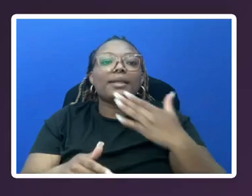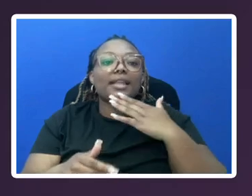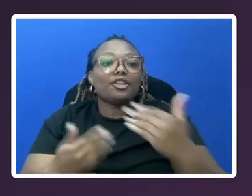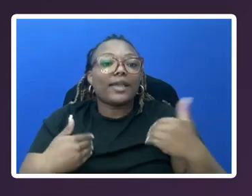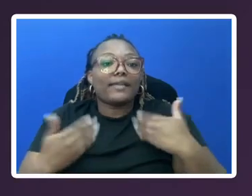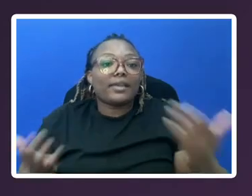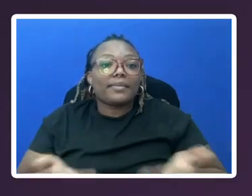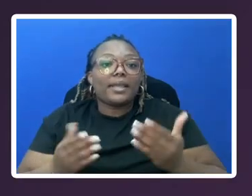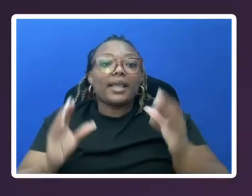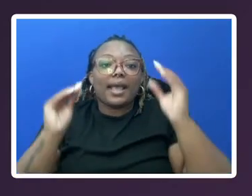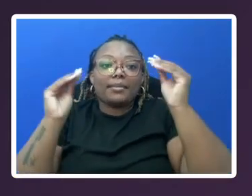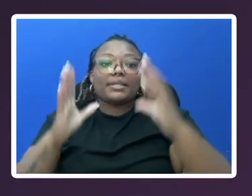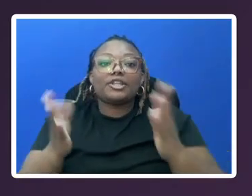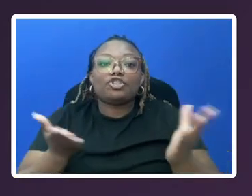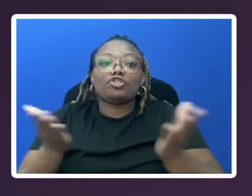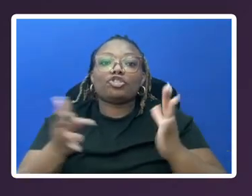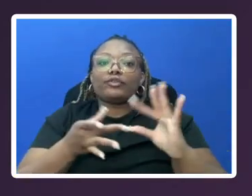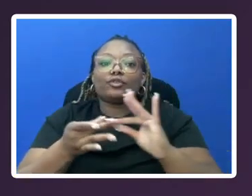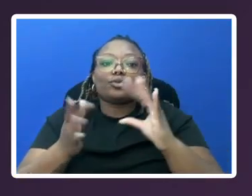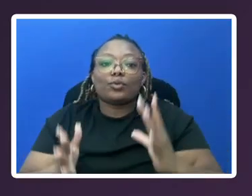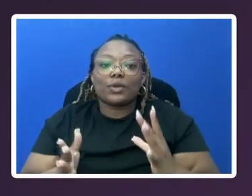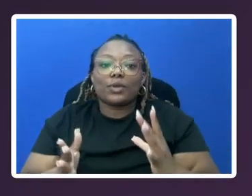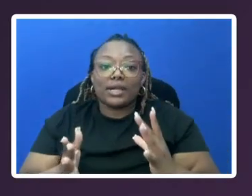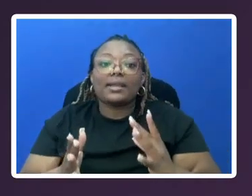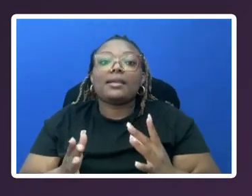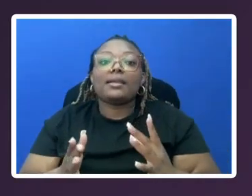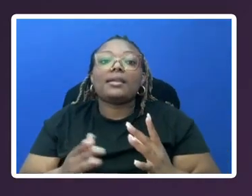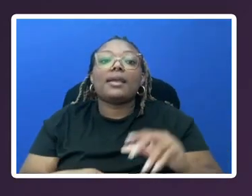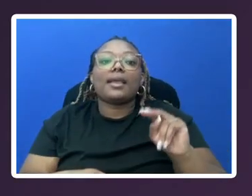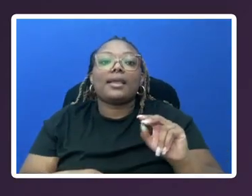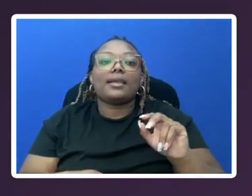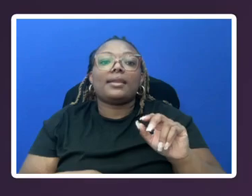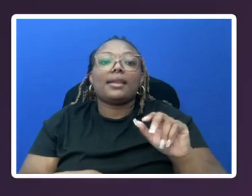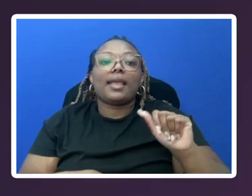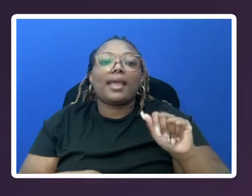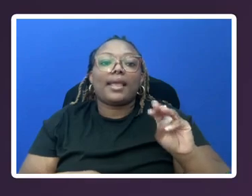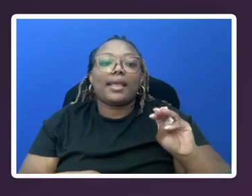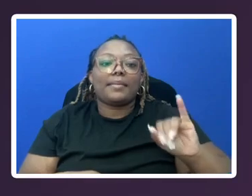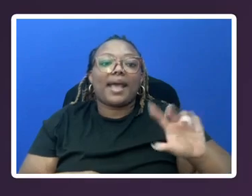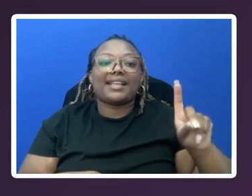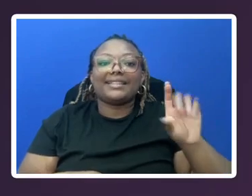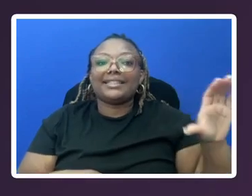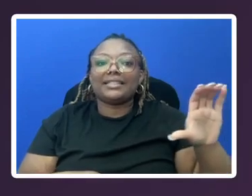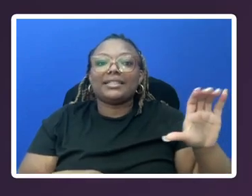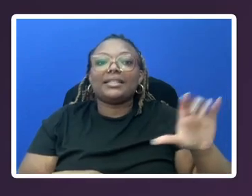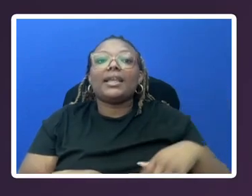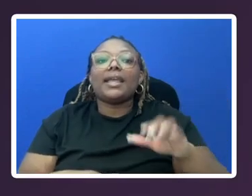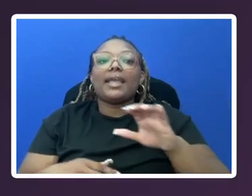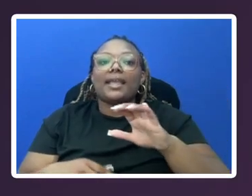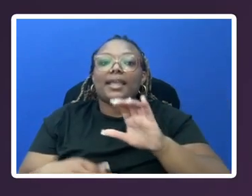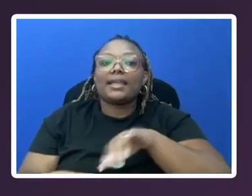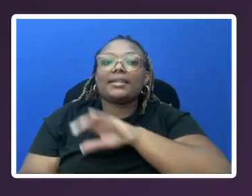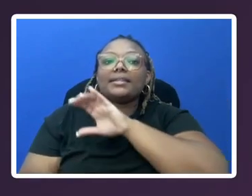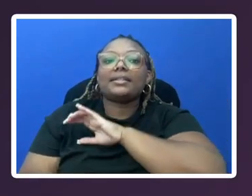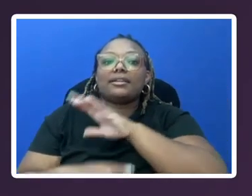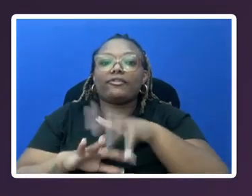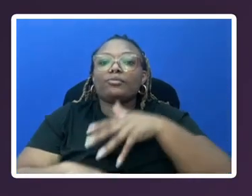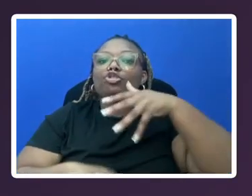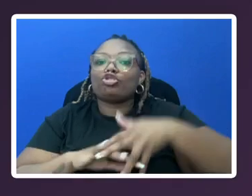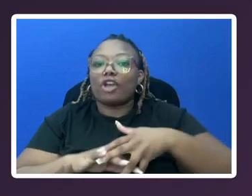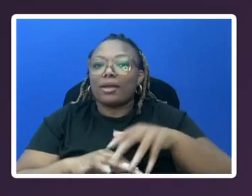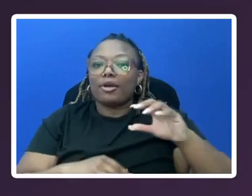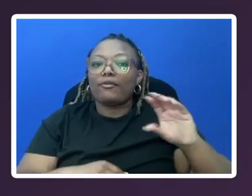coordinator in NMAI, D.C. and a Citizen of Eastern Shawnee Tribe of Oklahoma.